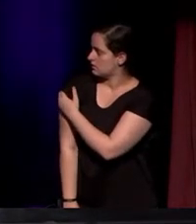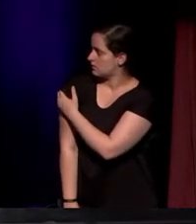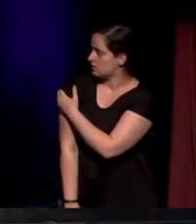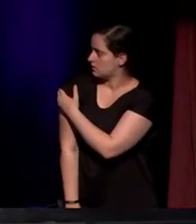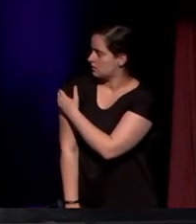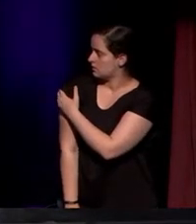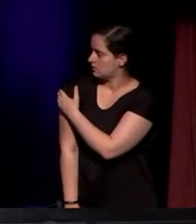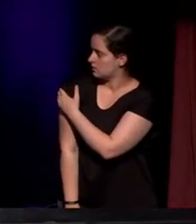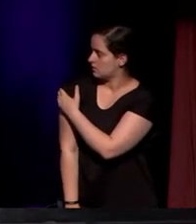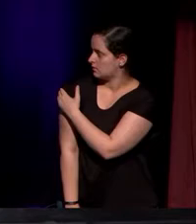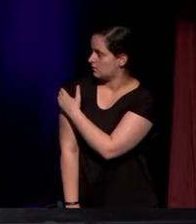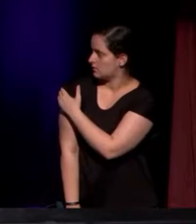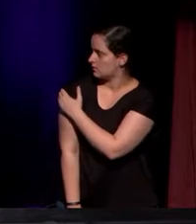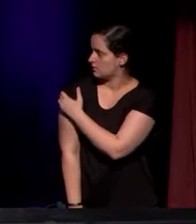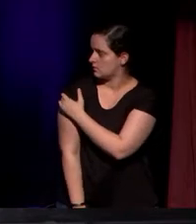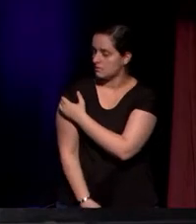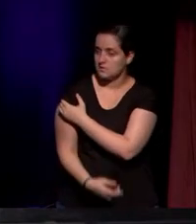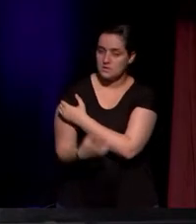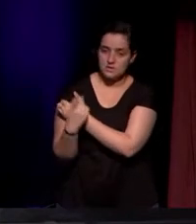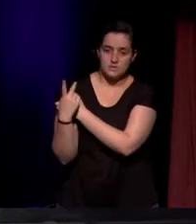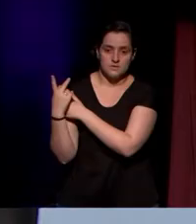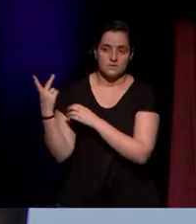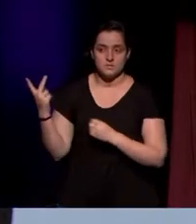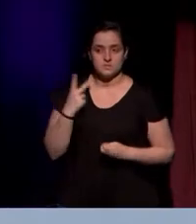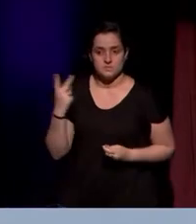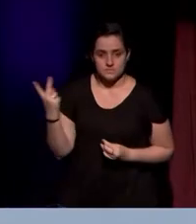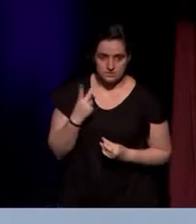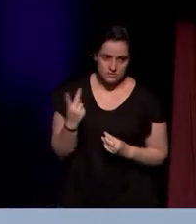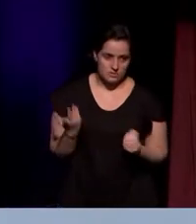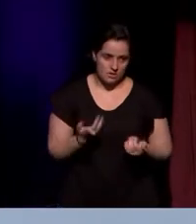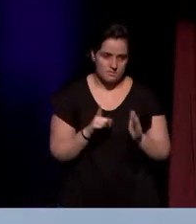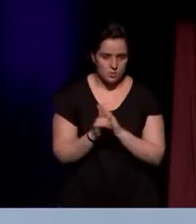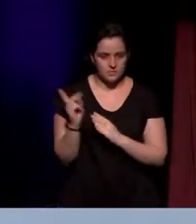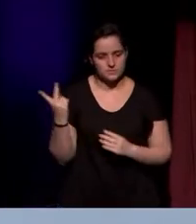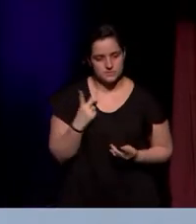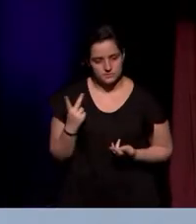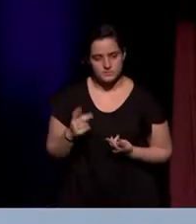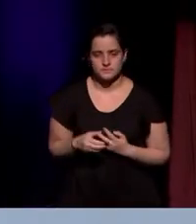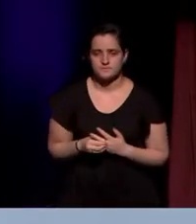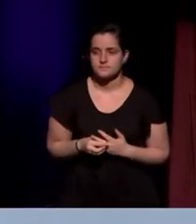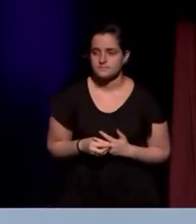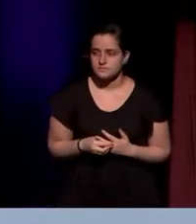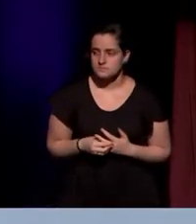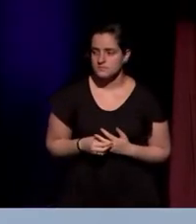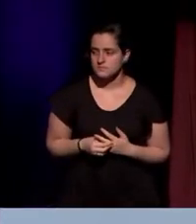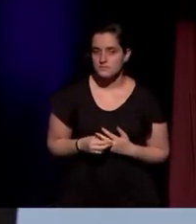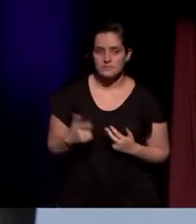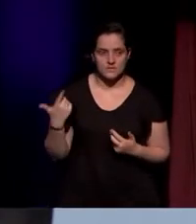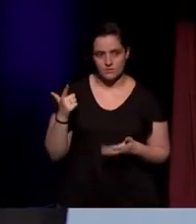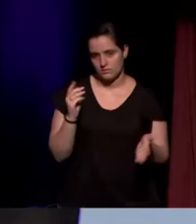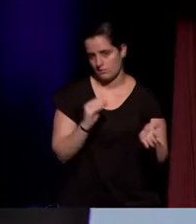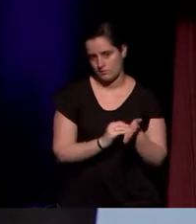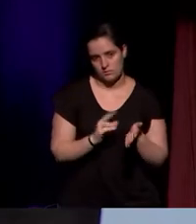For both, it has no name, this one I will pass,